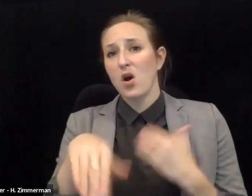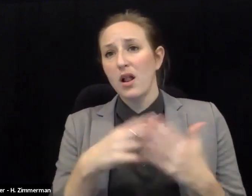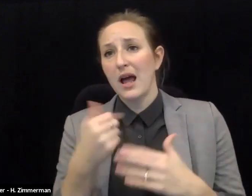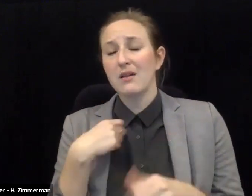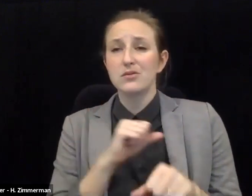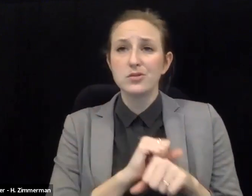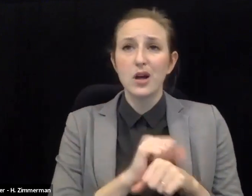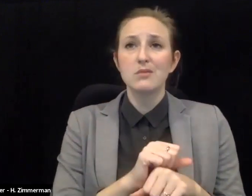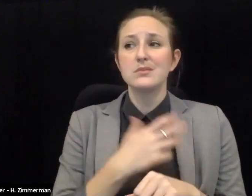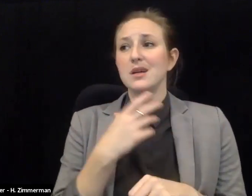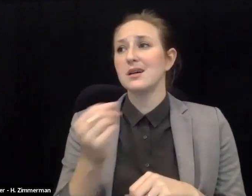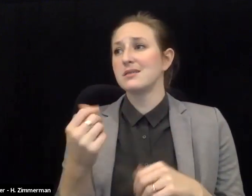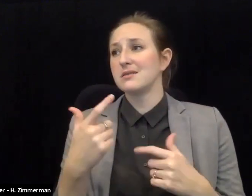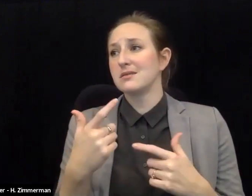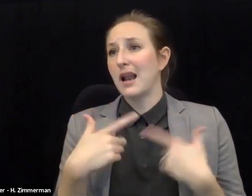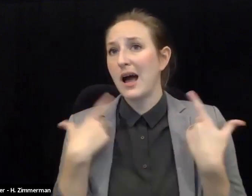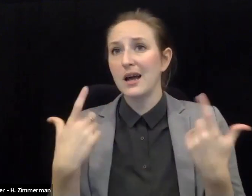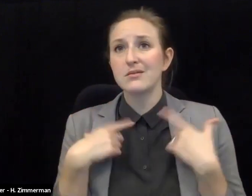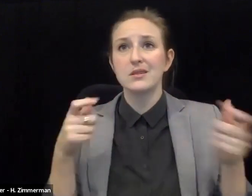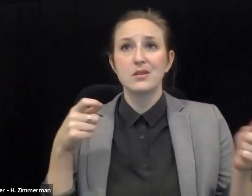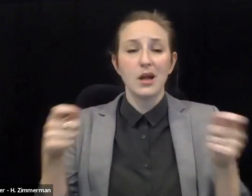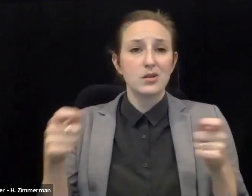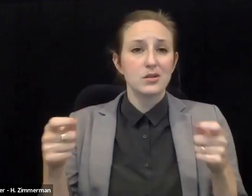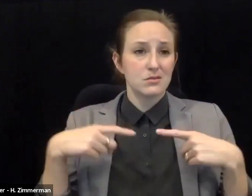Lives that they're also managing in the midst of this pandemic